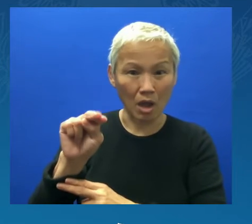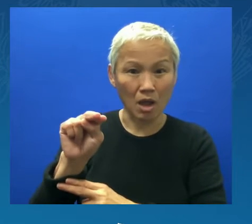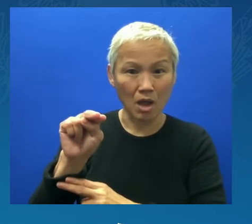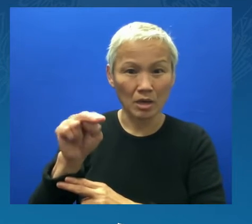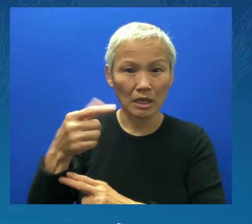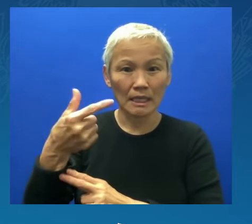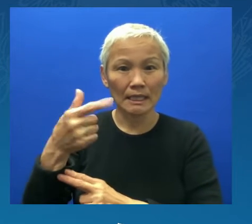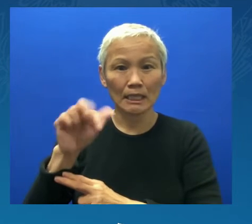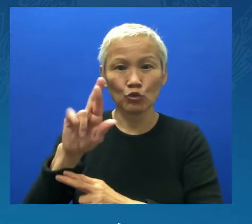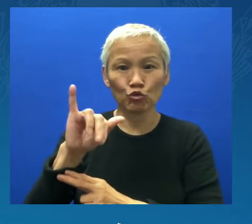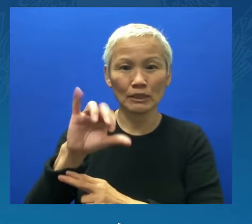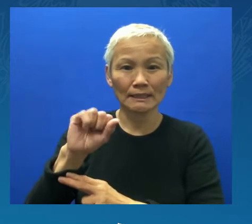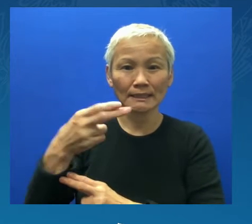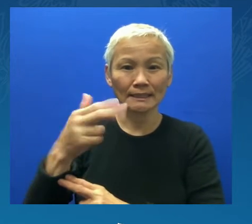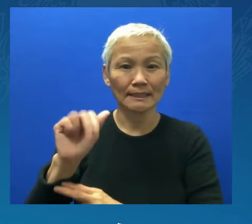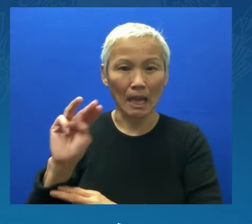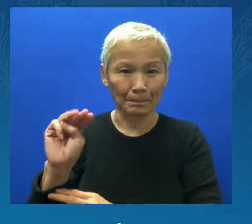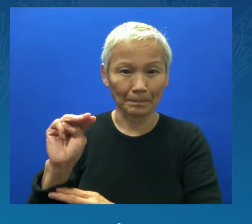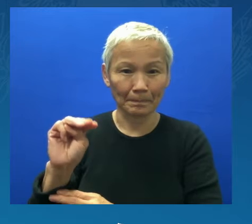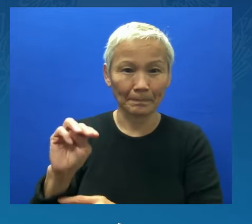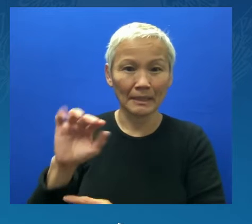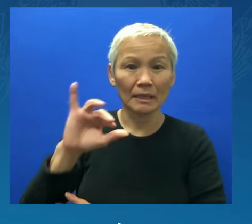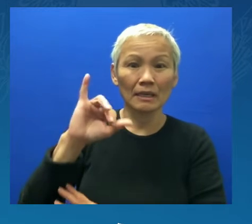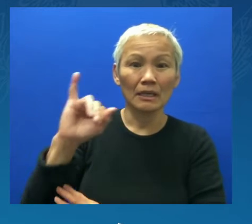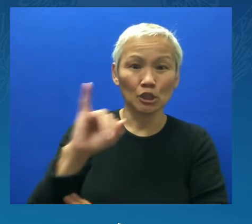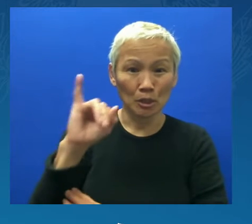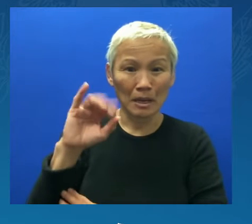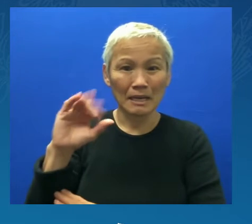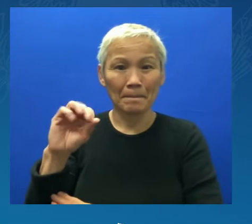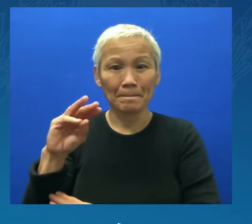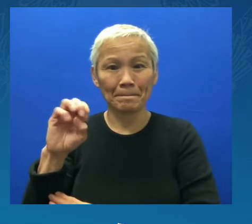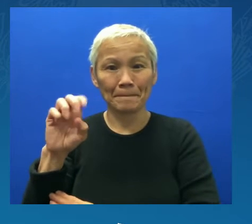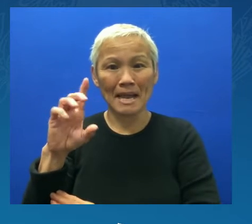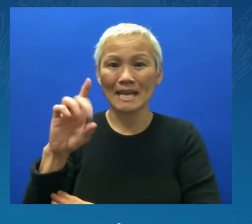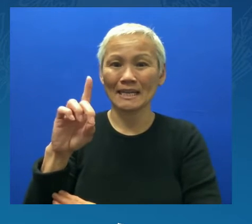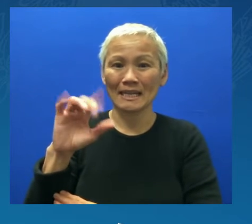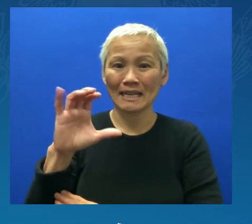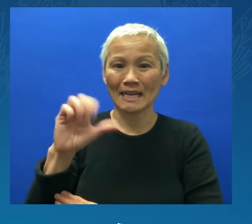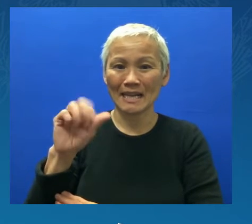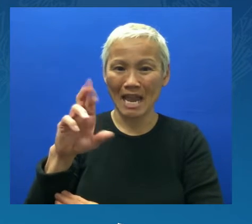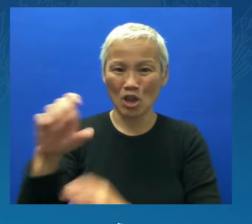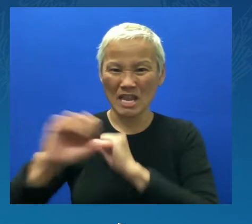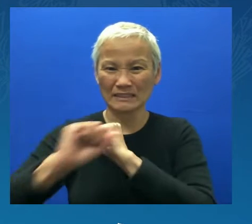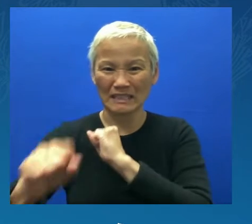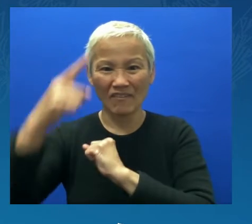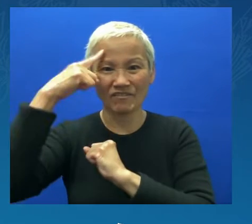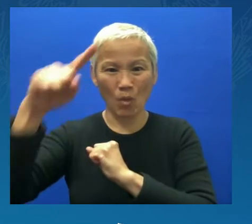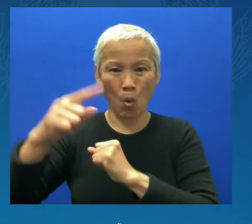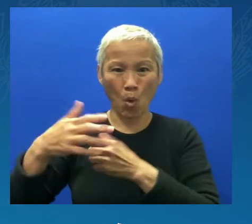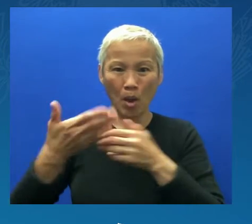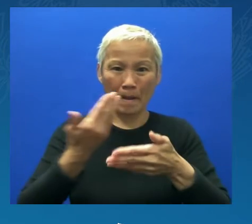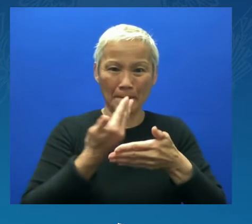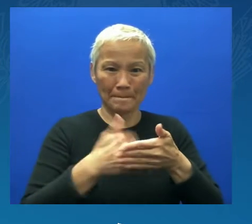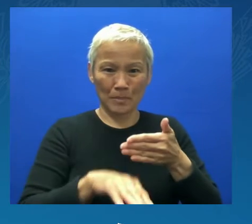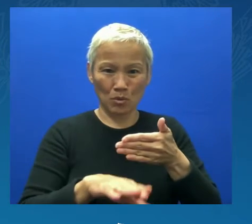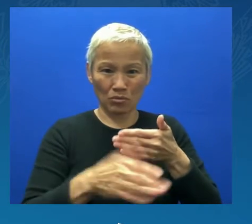The Vice President: Yes. You answered the call. Dr. Espey: And also, thank you,